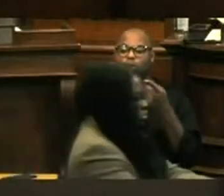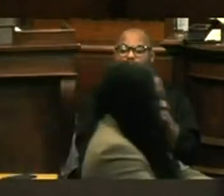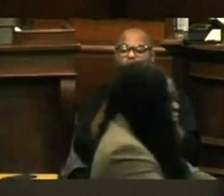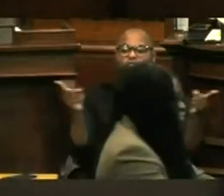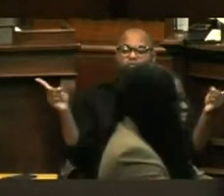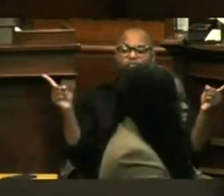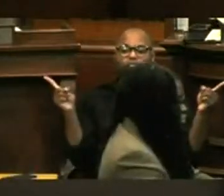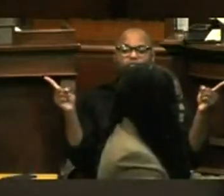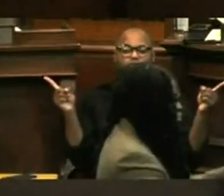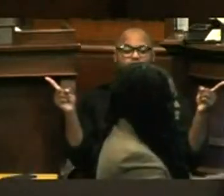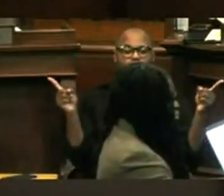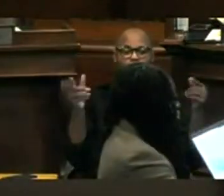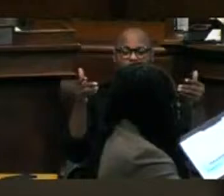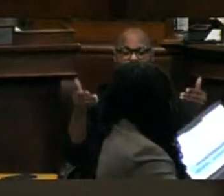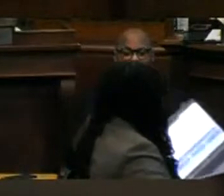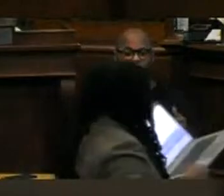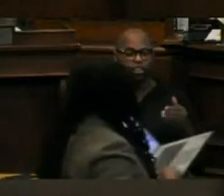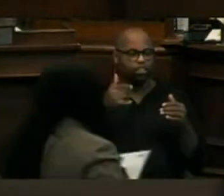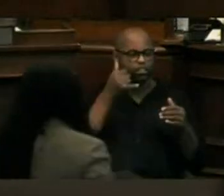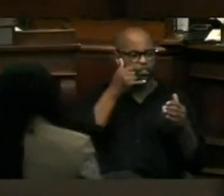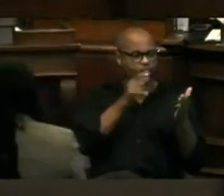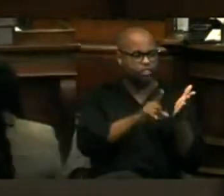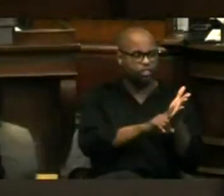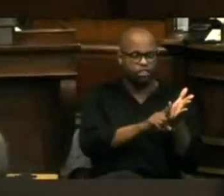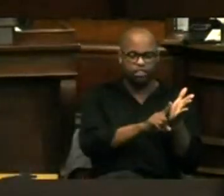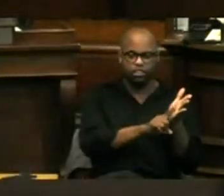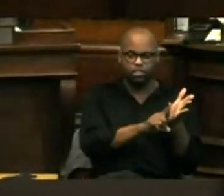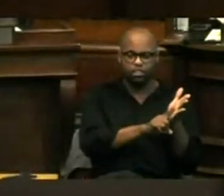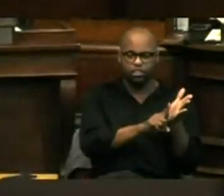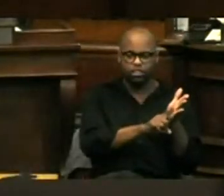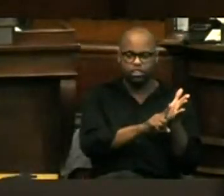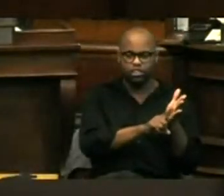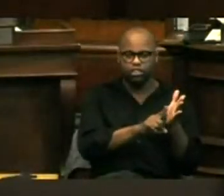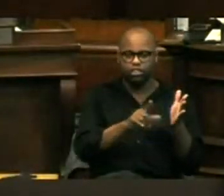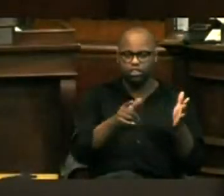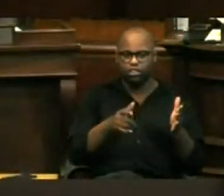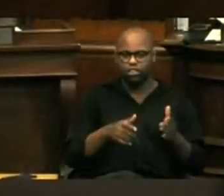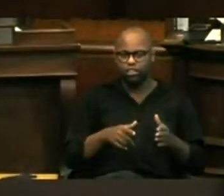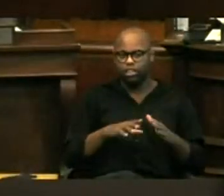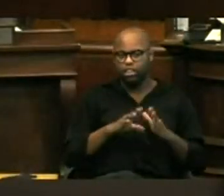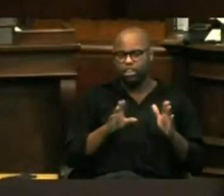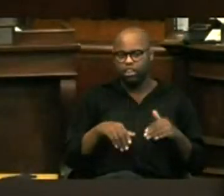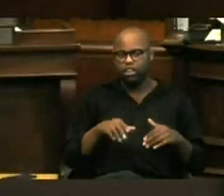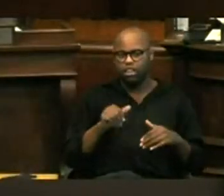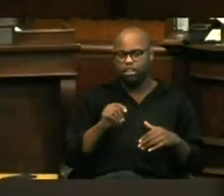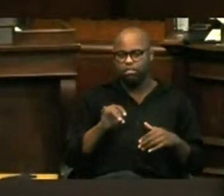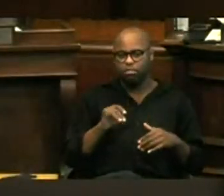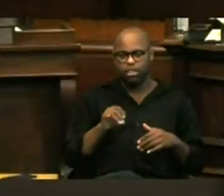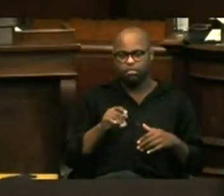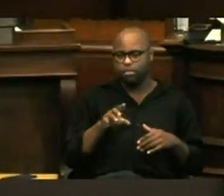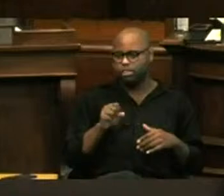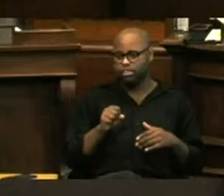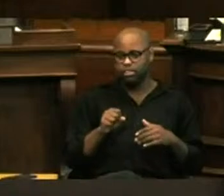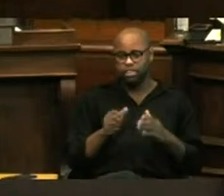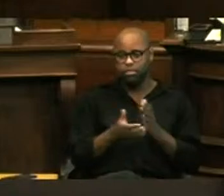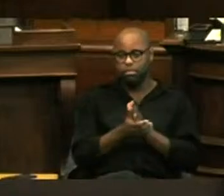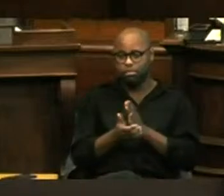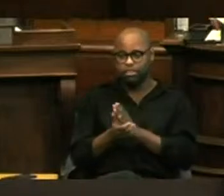get into the legislation, I just want to announce introductory. I